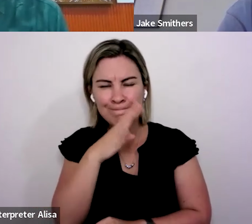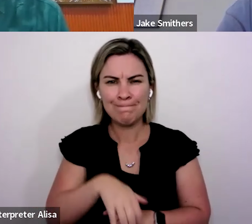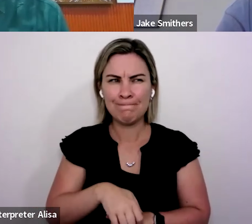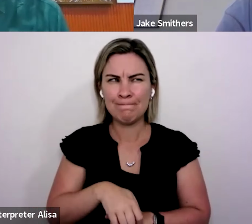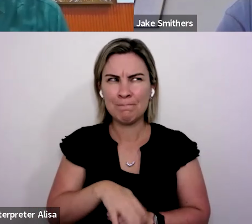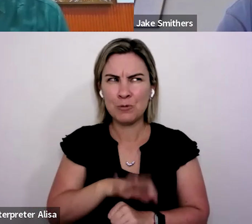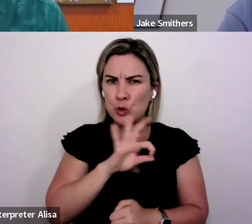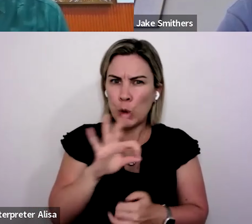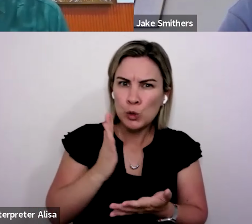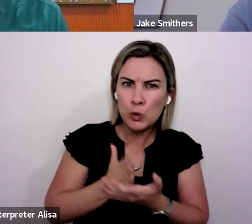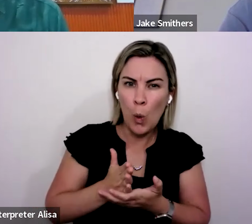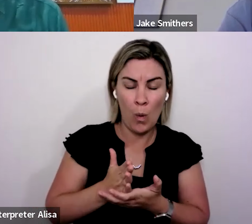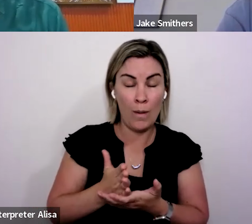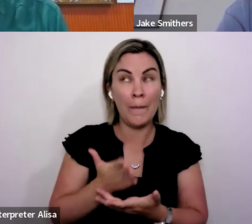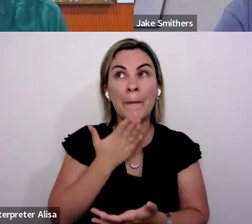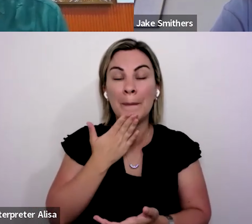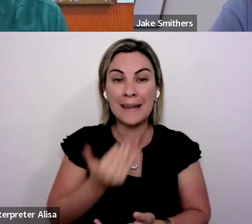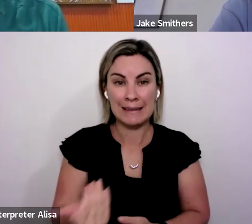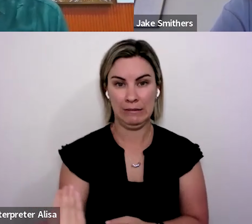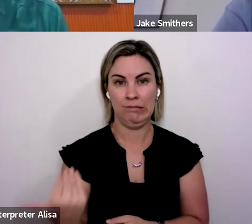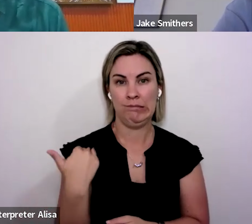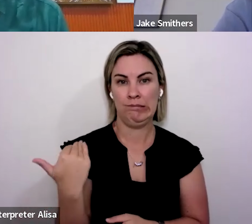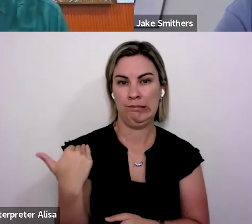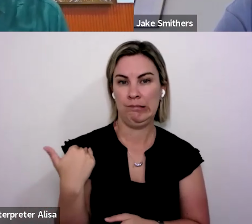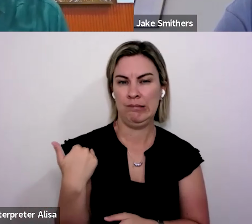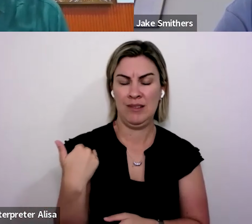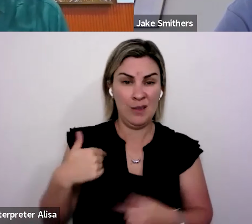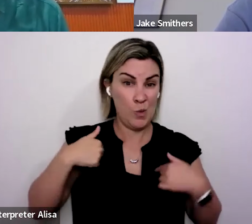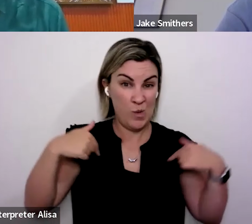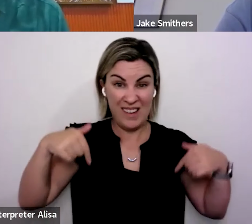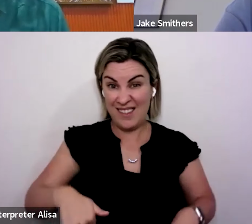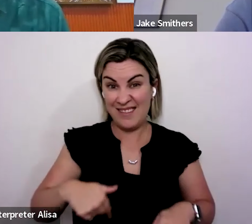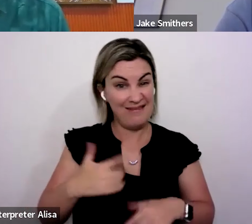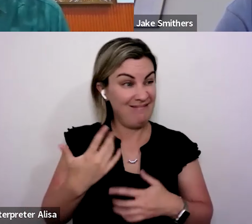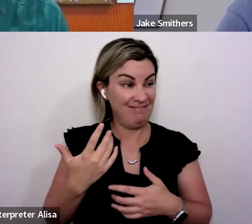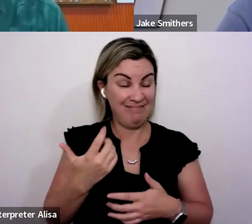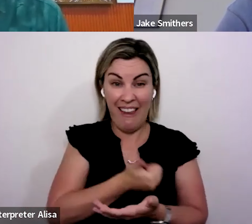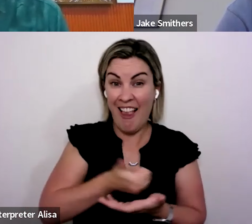please reach out. That's what we're here for, that's what we do all day and we love hearing from you.